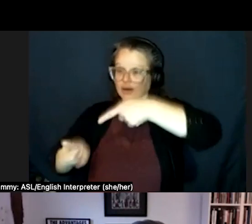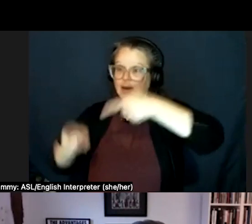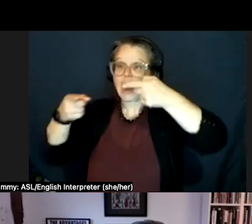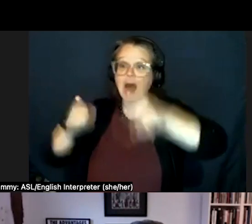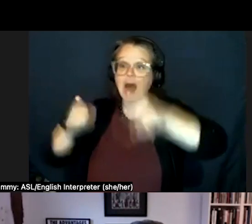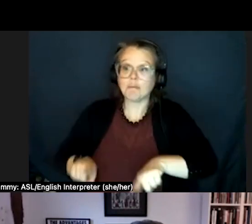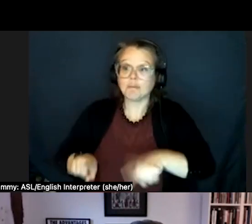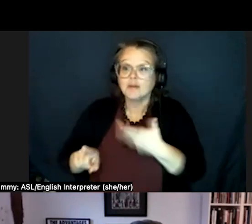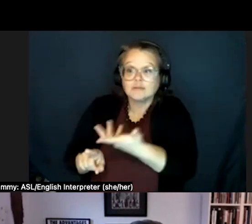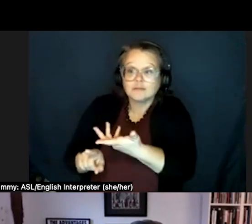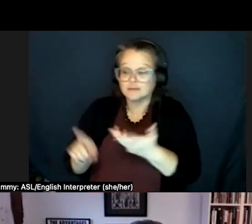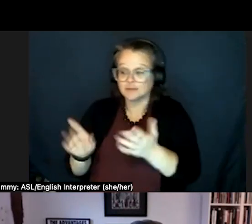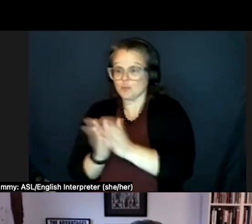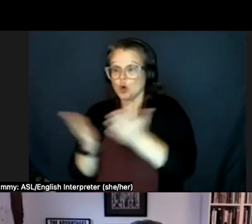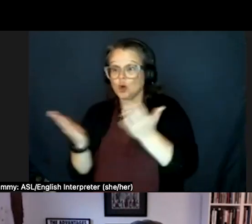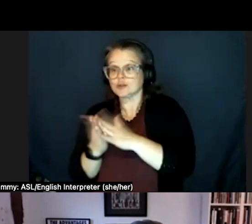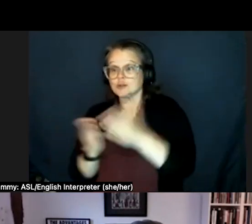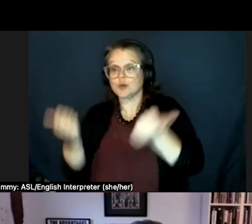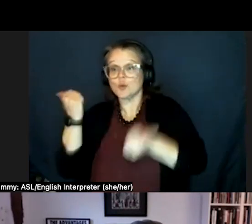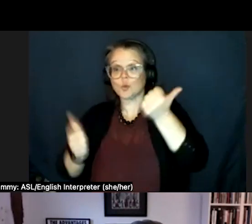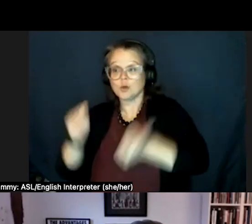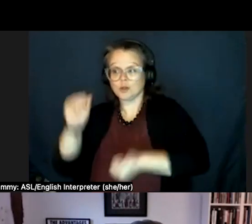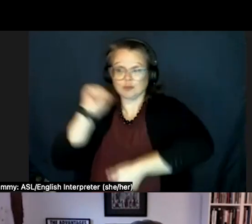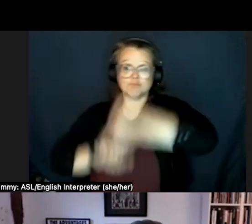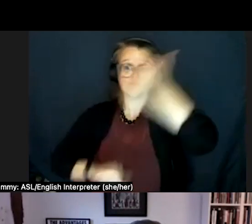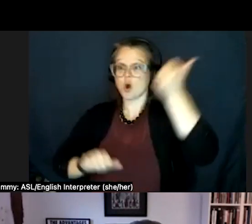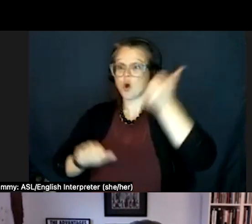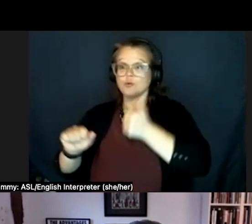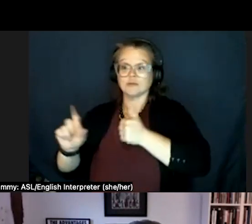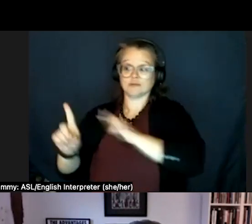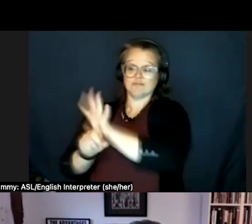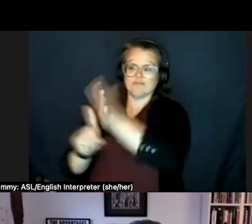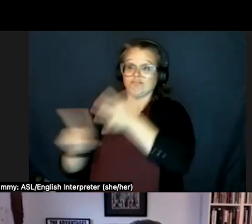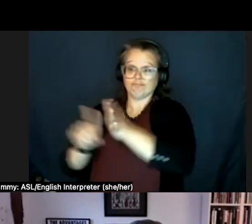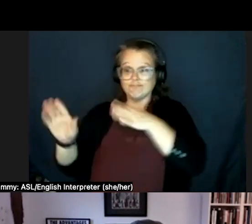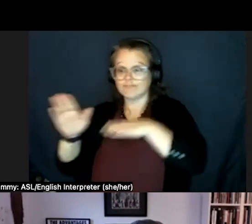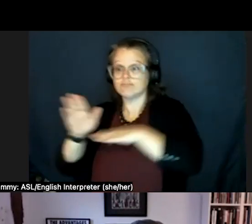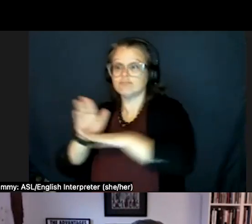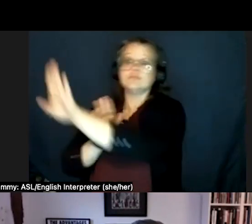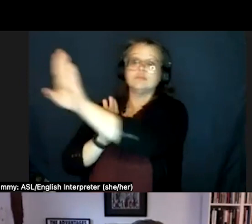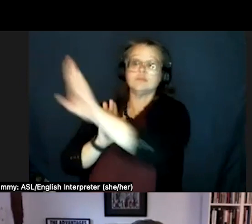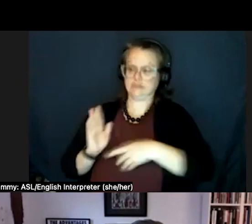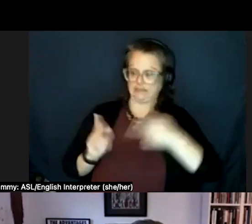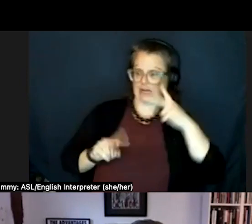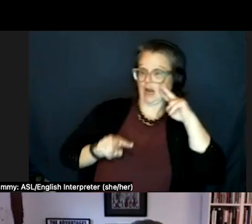talked about some of the ways that we can keep track of our promotional efforts and really match